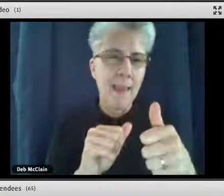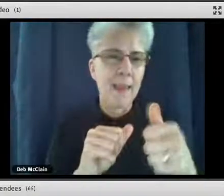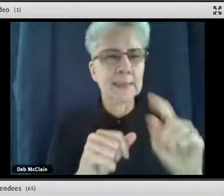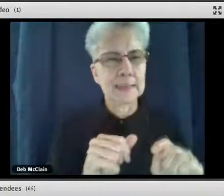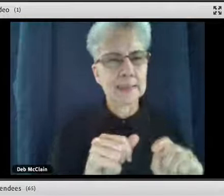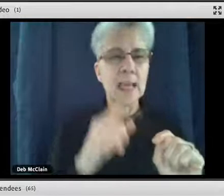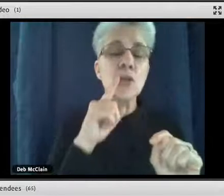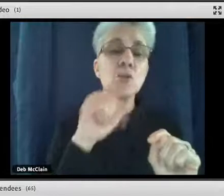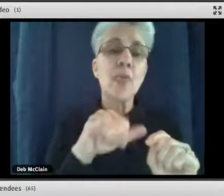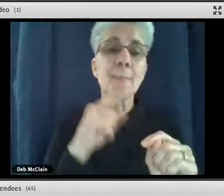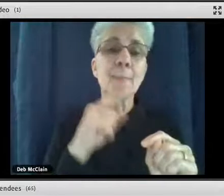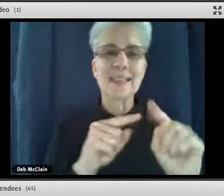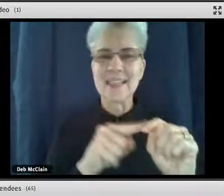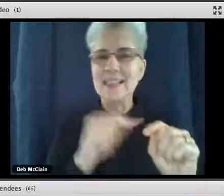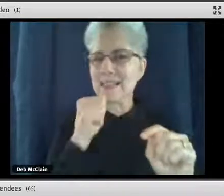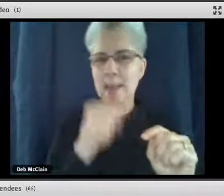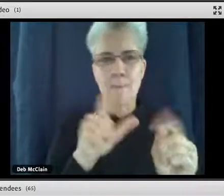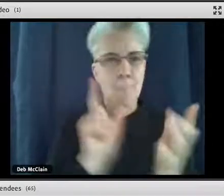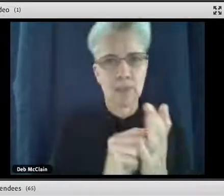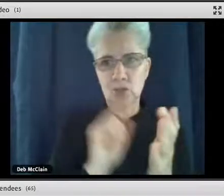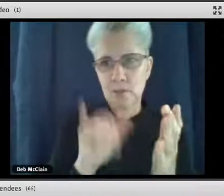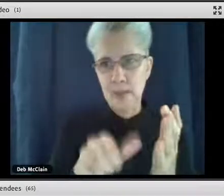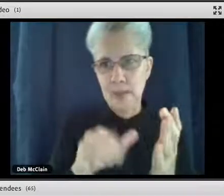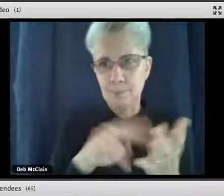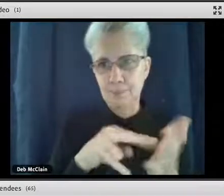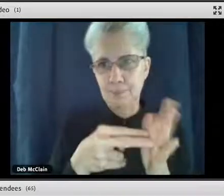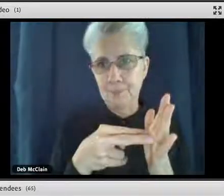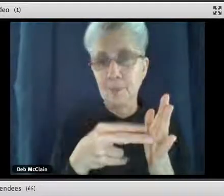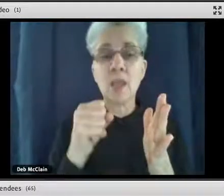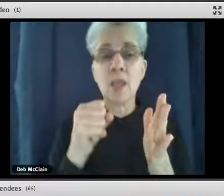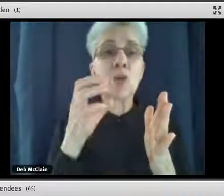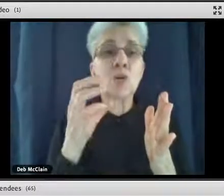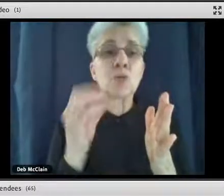That means essentially the "t" is unpublished.